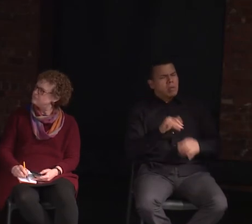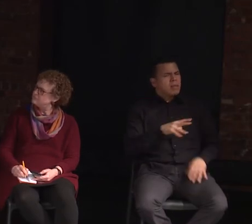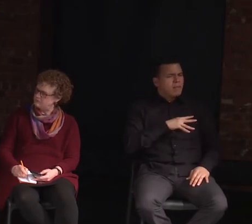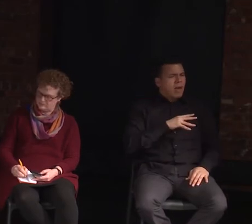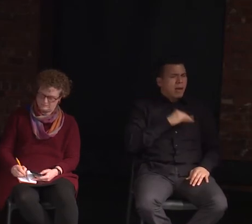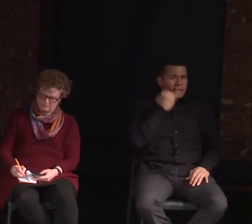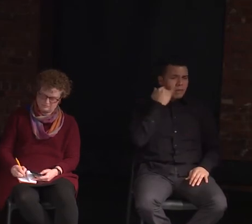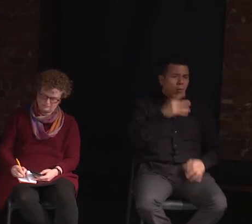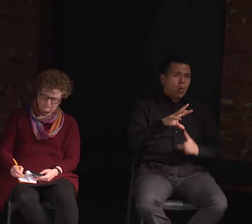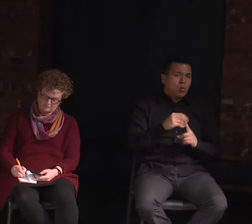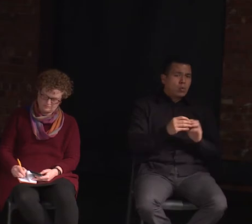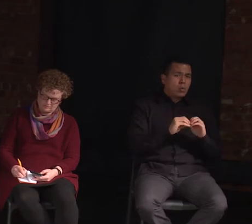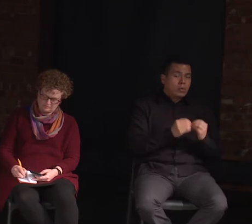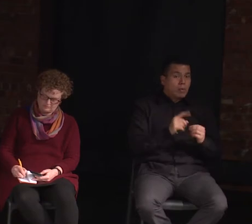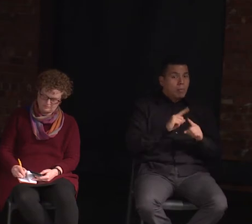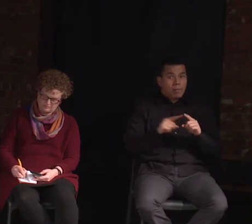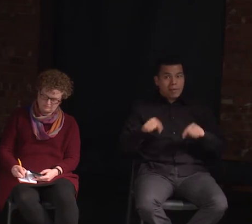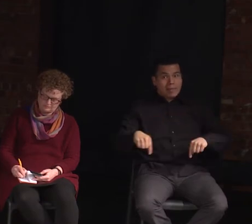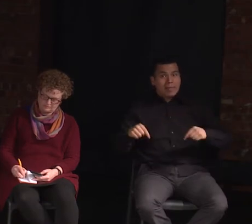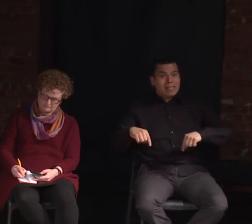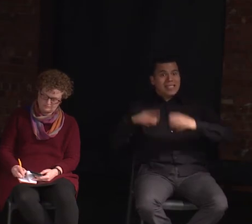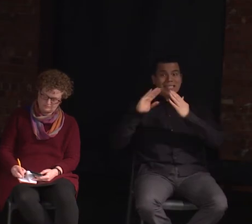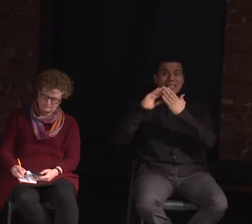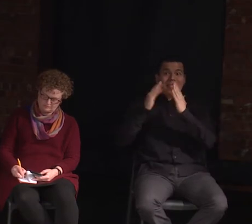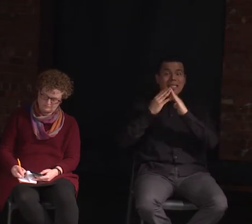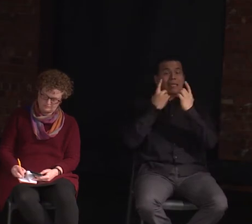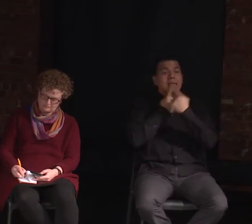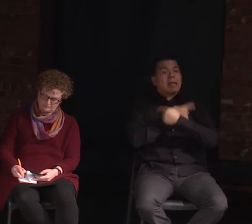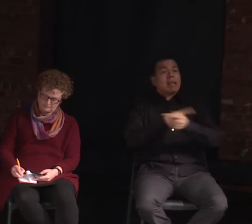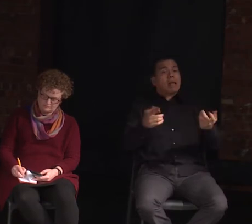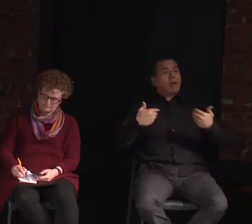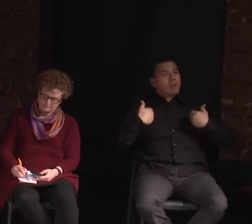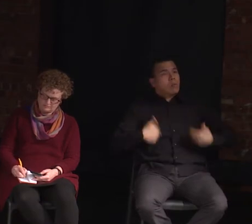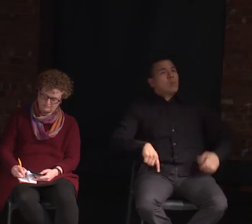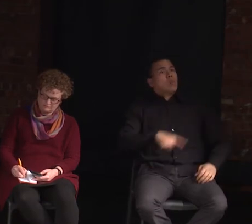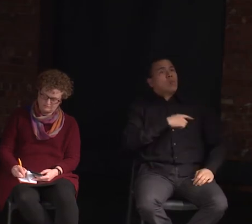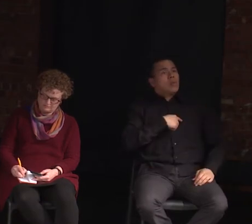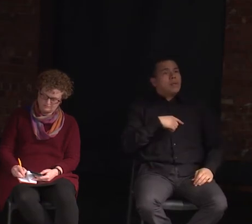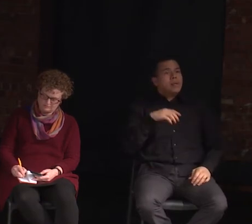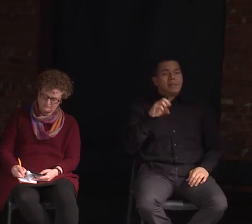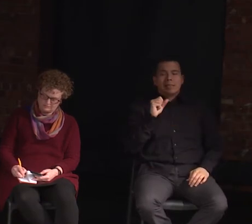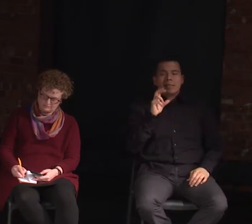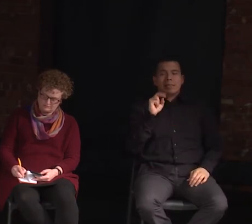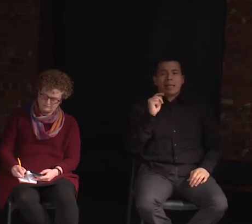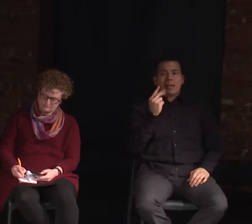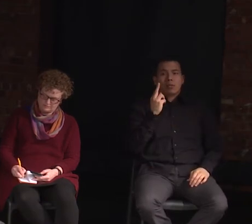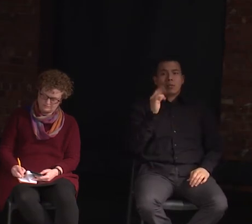The city has not declared itself a sanctuary city and there are reasons for that.